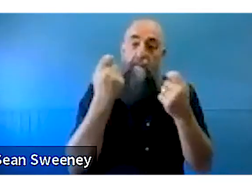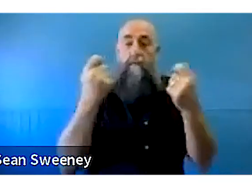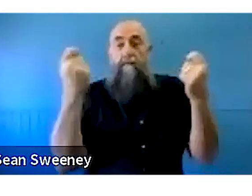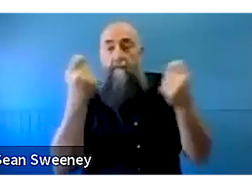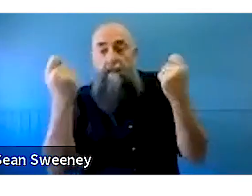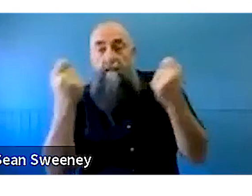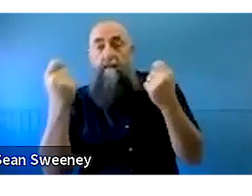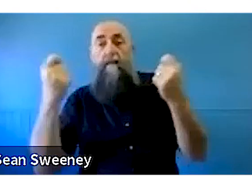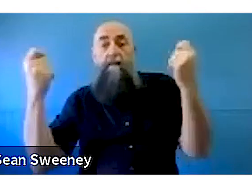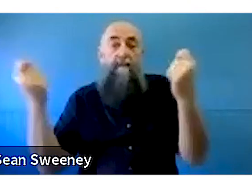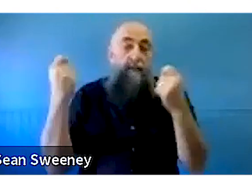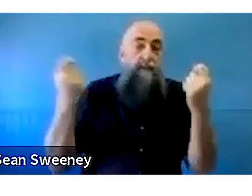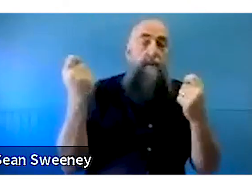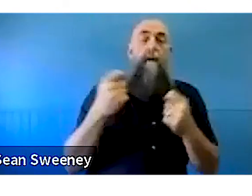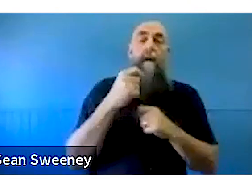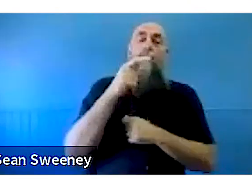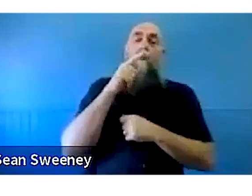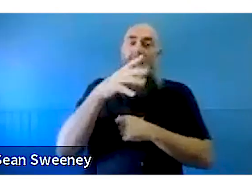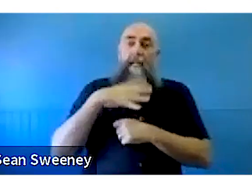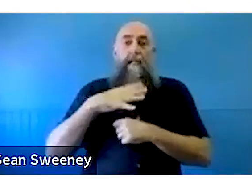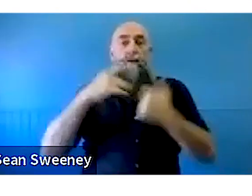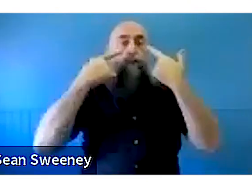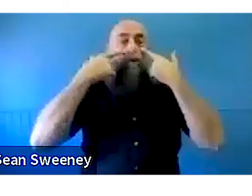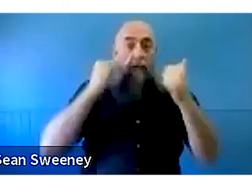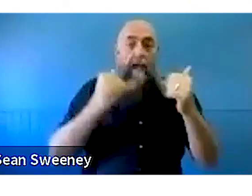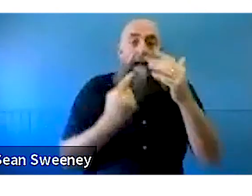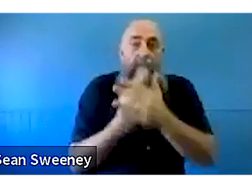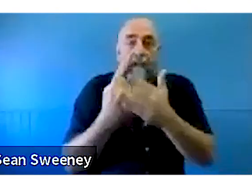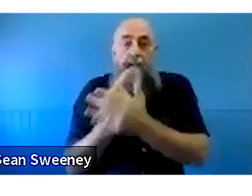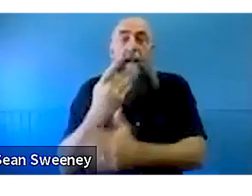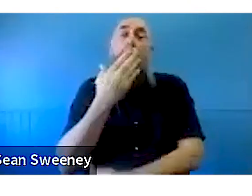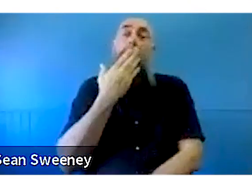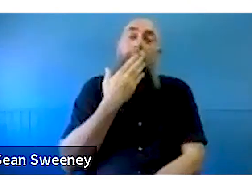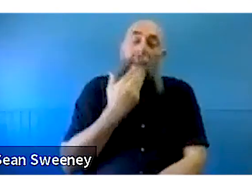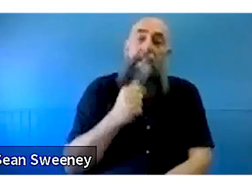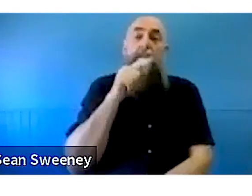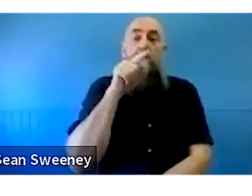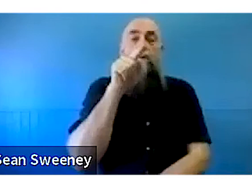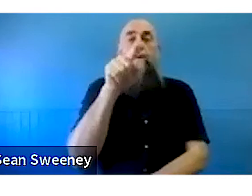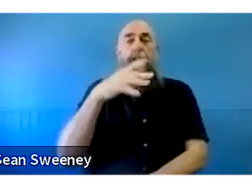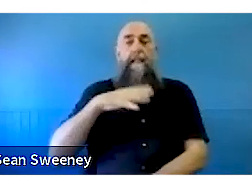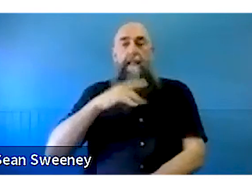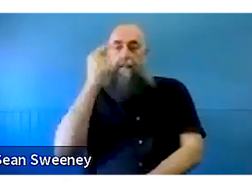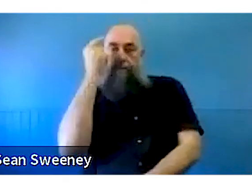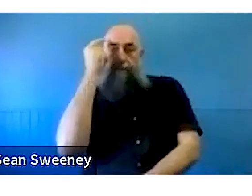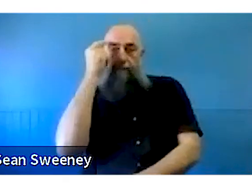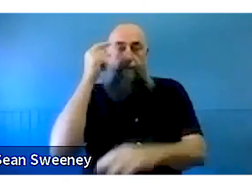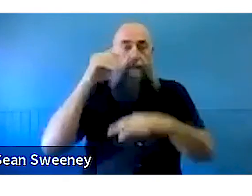Sorry day, being conscious of cross conflicts is about respect.